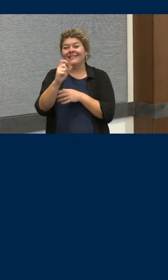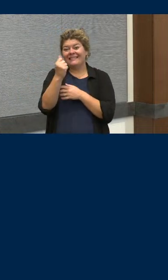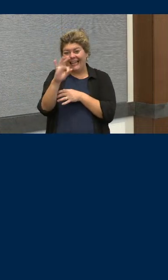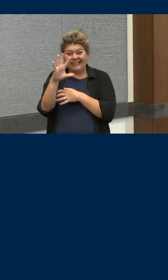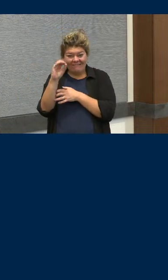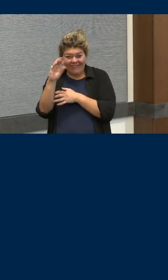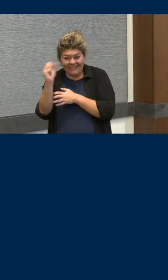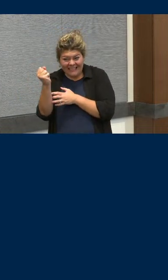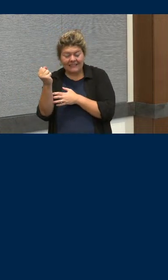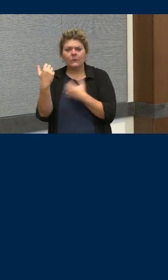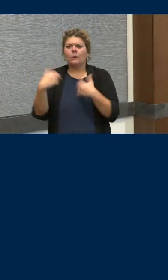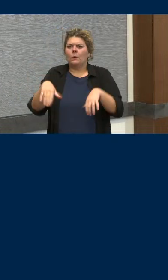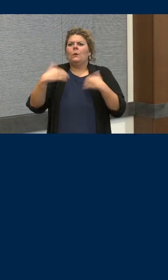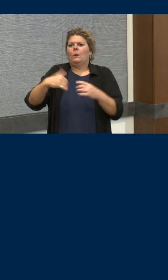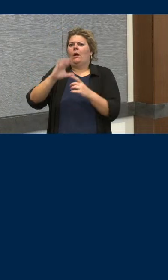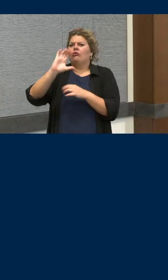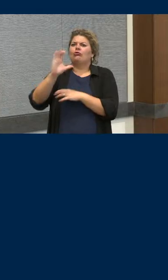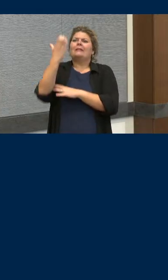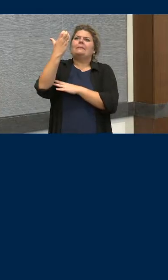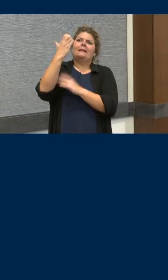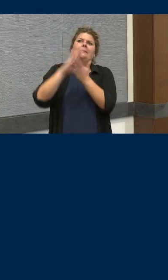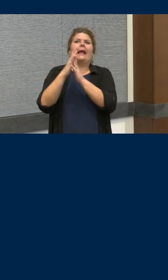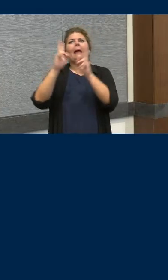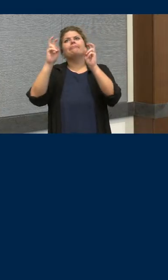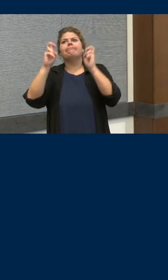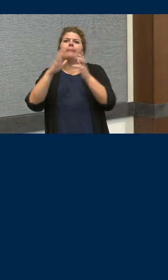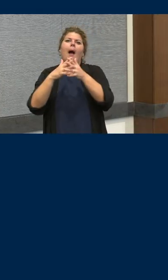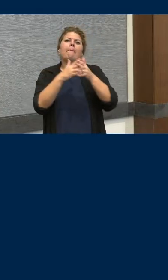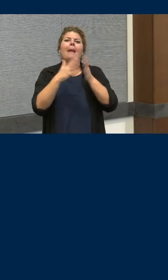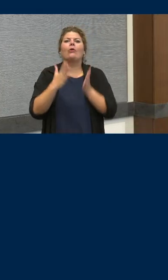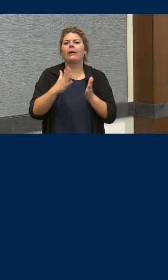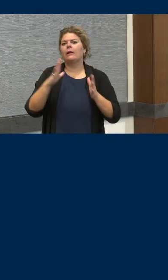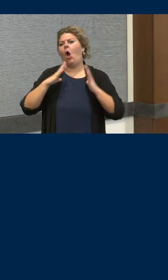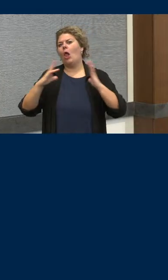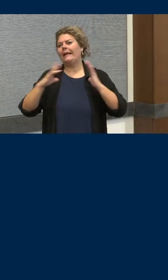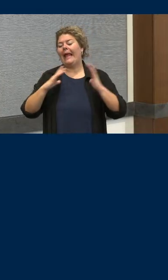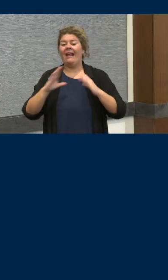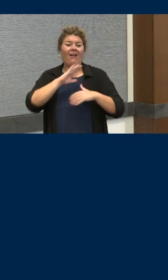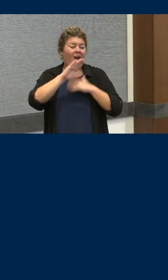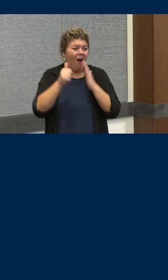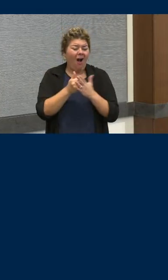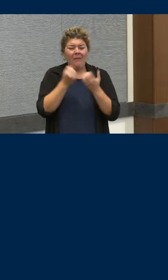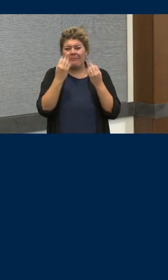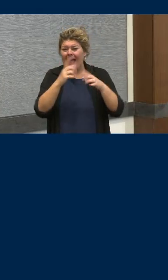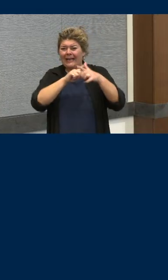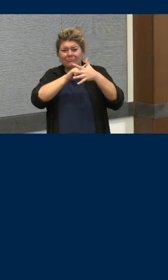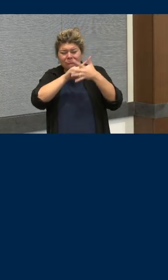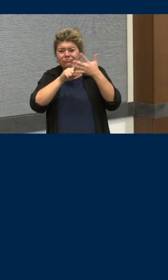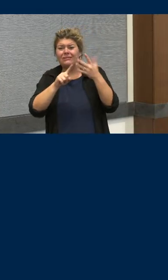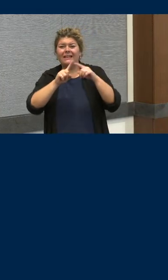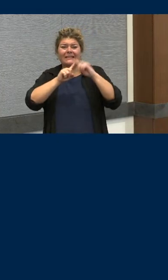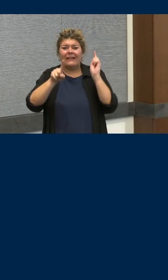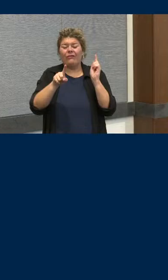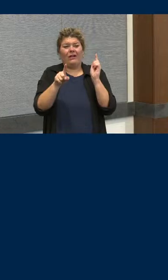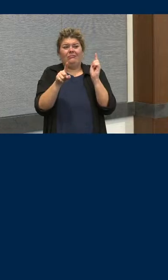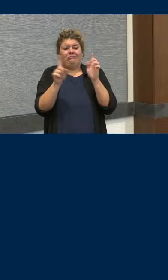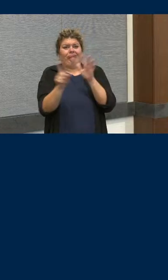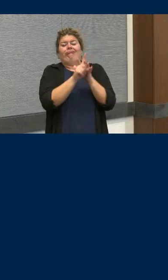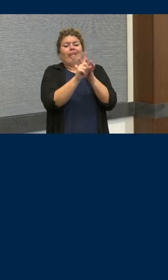an American holiday. It pervaded all sorts of quotidian spaces, like luncheonettes and diners.